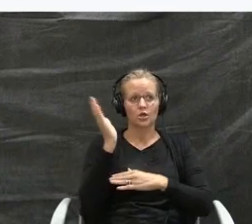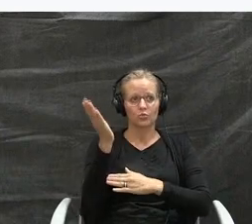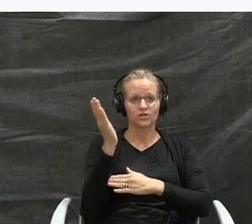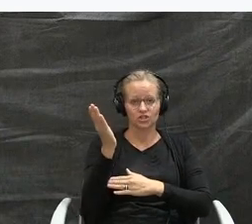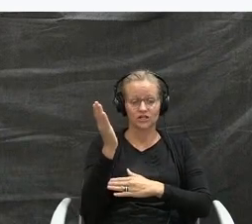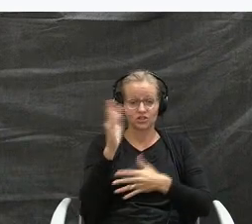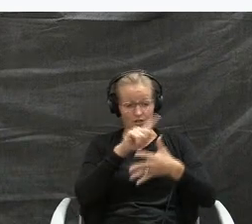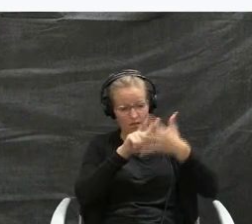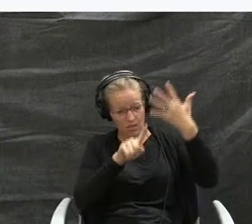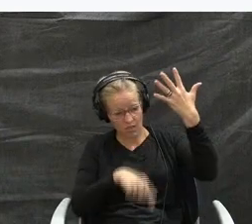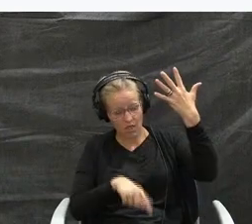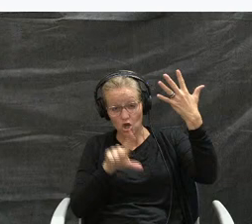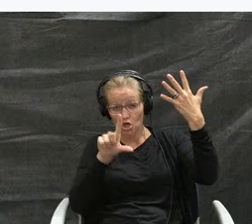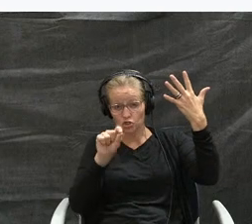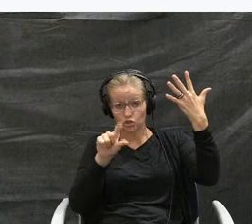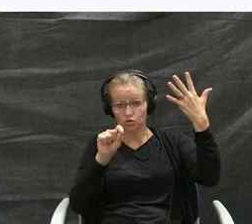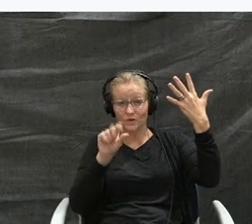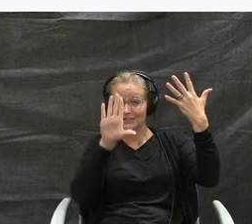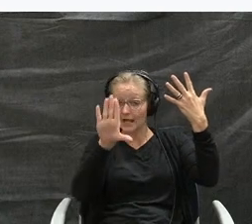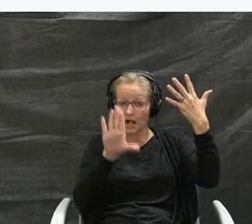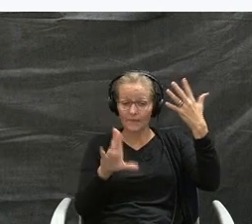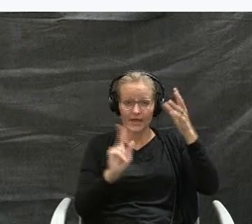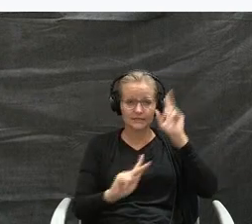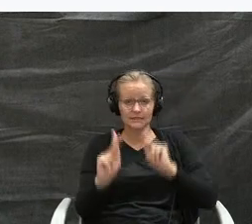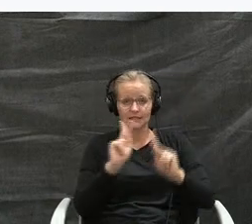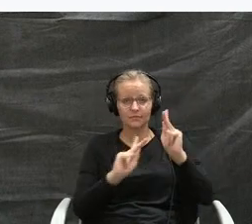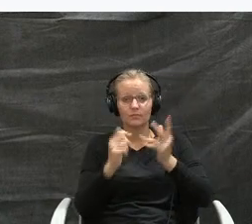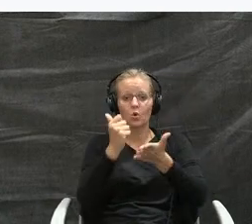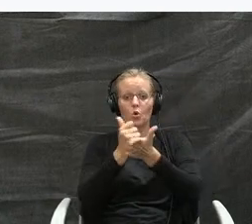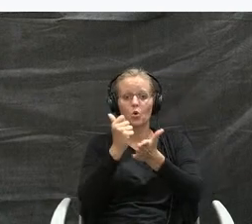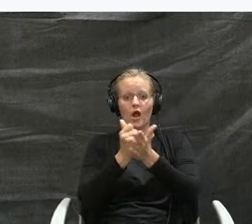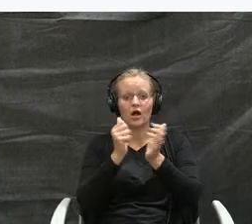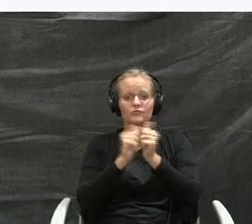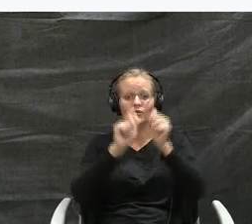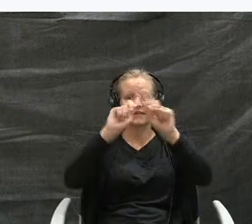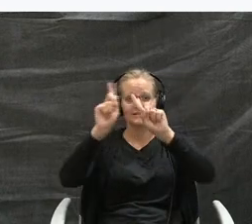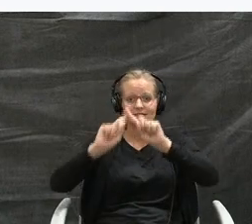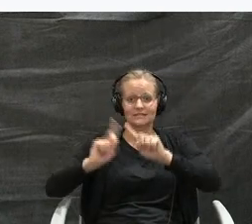the amazing people that have helped with teams all over the district. And I'm really really